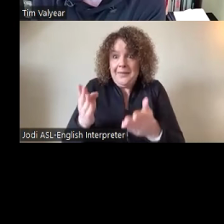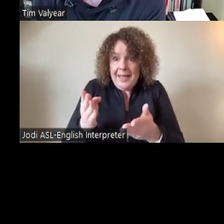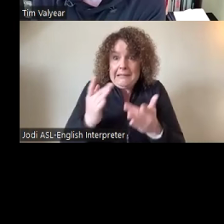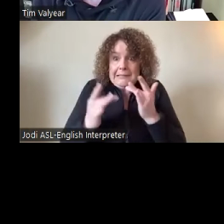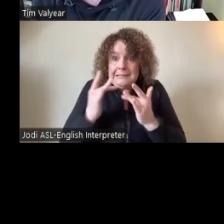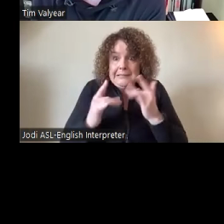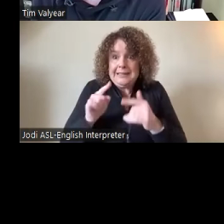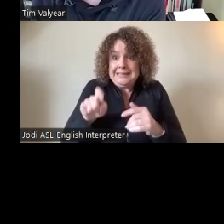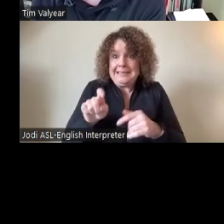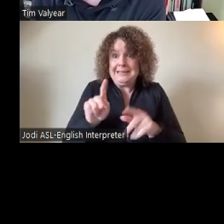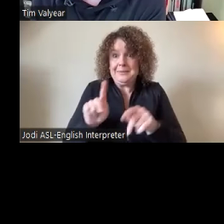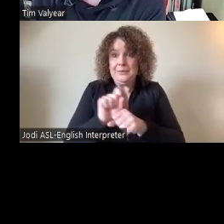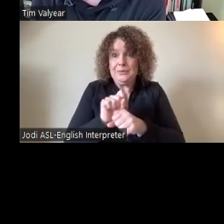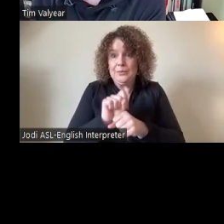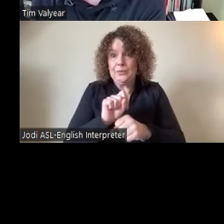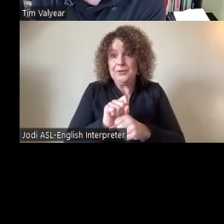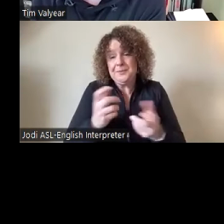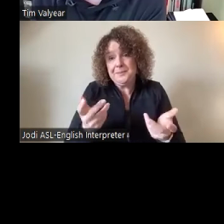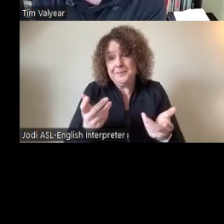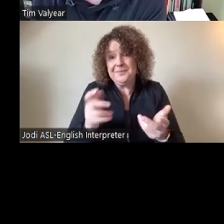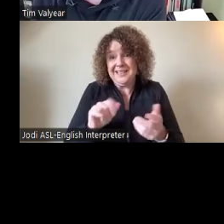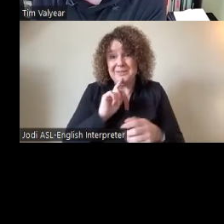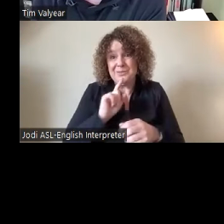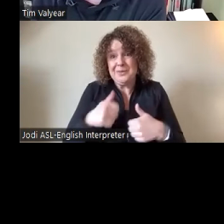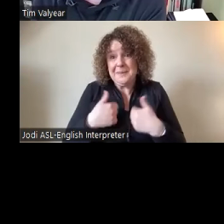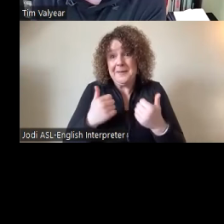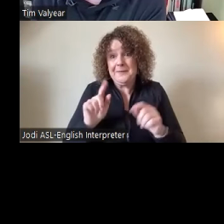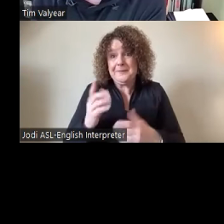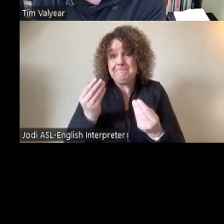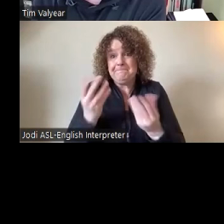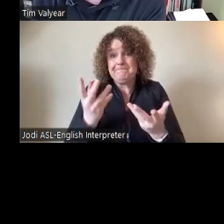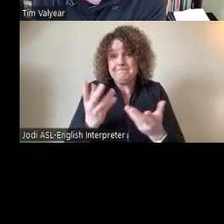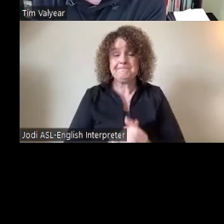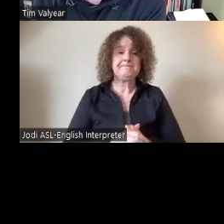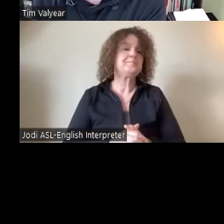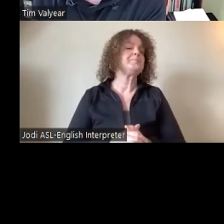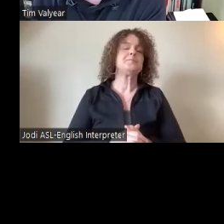day five. Because we're talking about hospitals now.